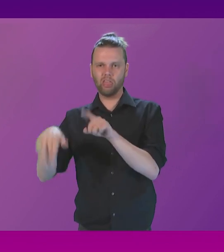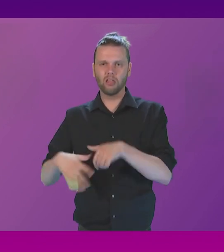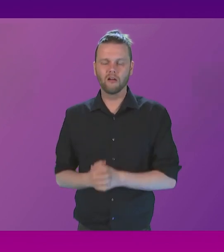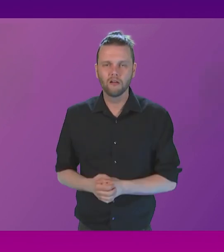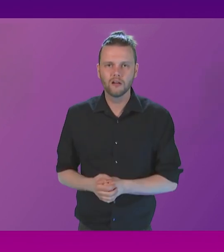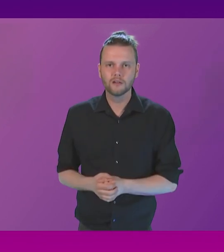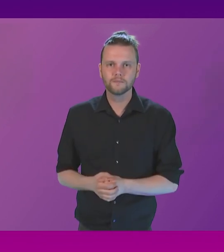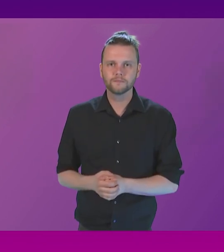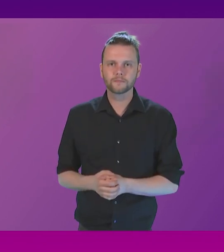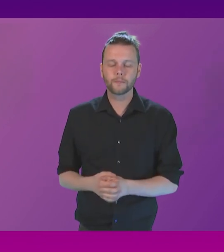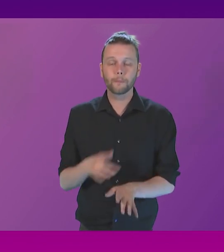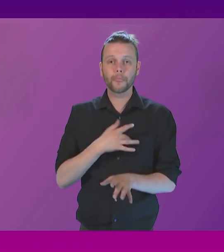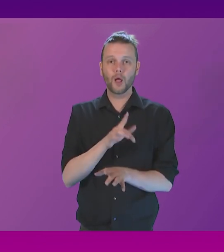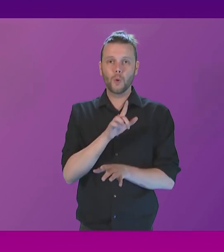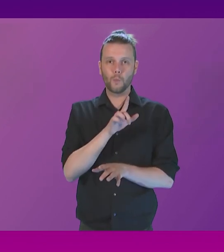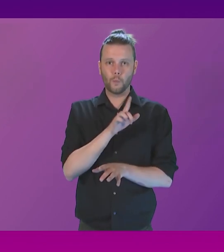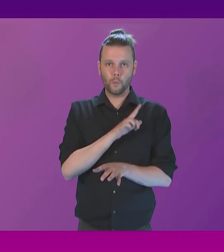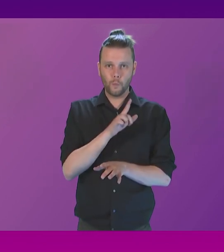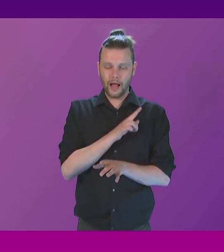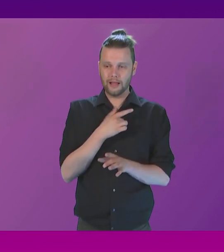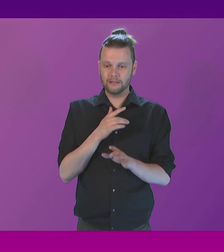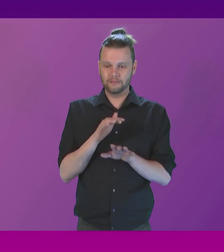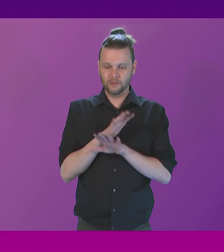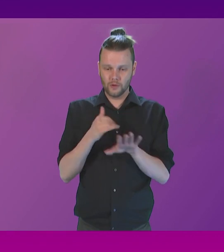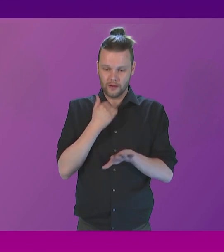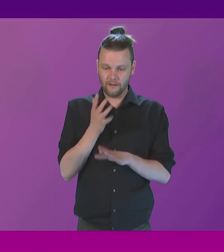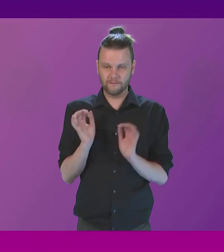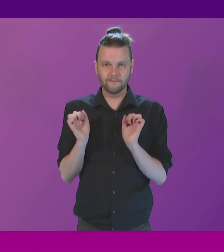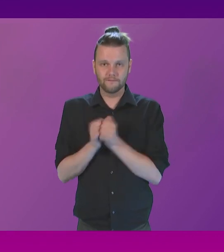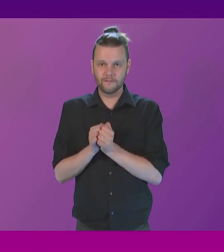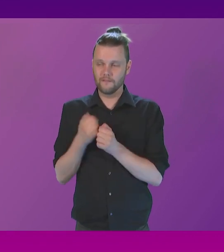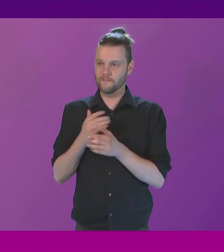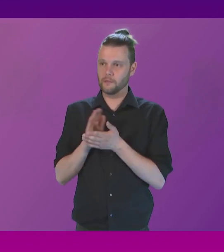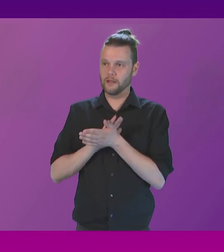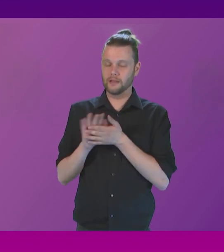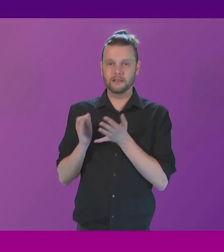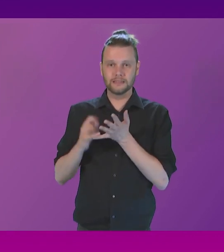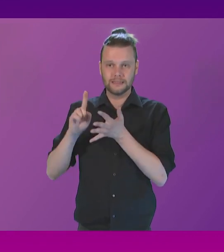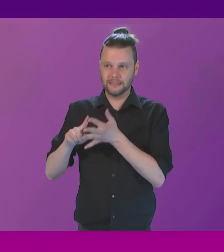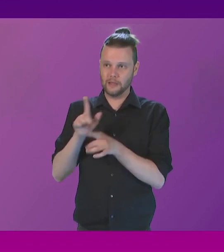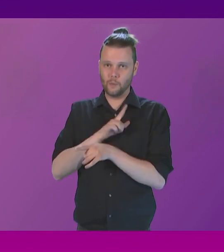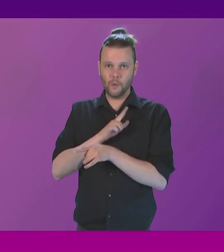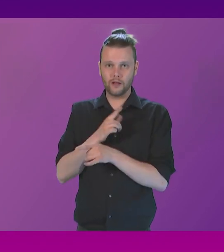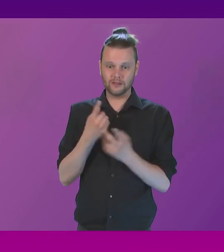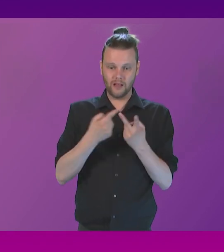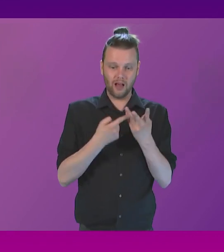The reason why there has not been that authorisation from the Health and Safety Executive, of course, is that other Governments in the United Kingdom